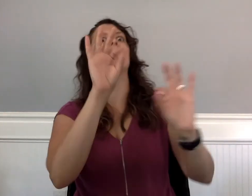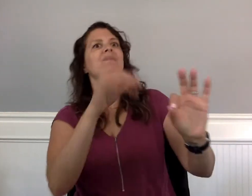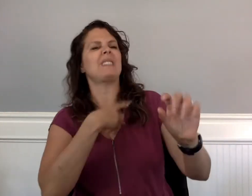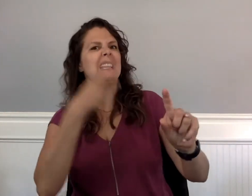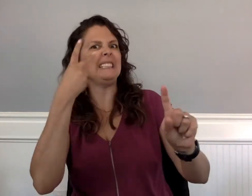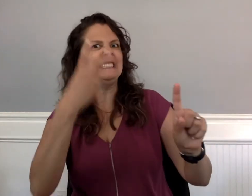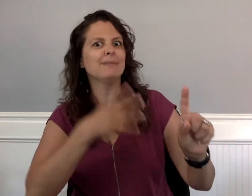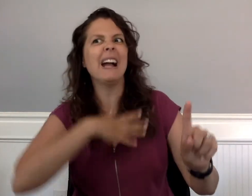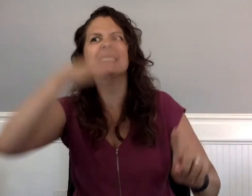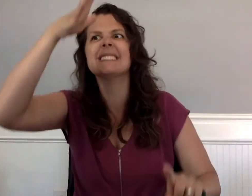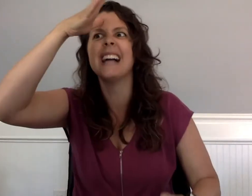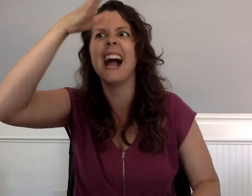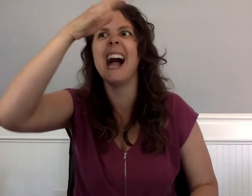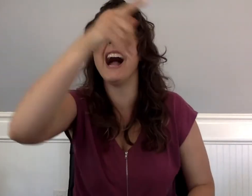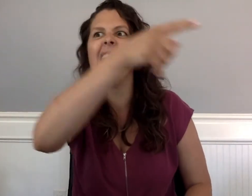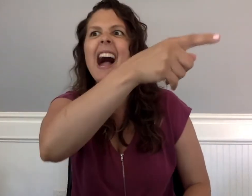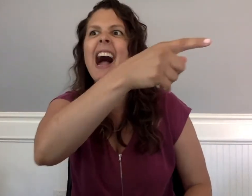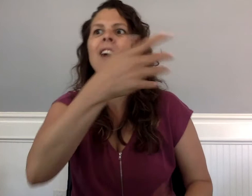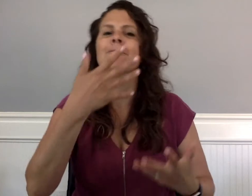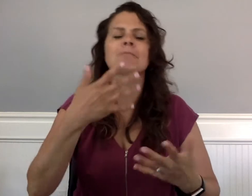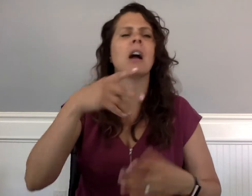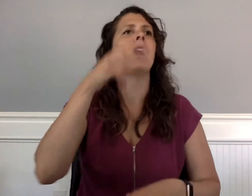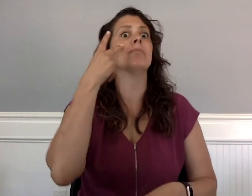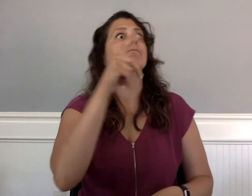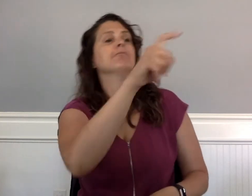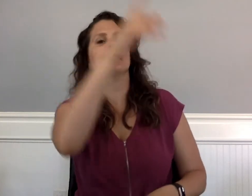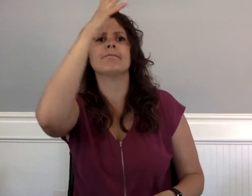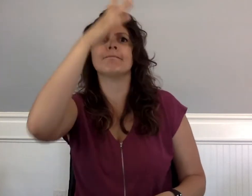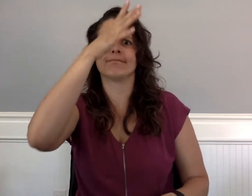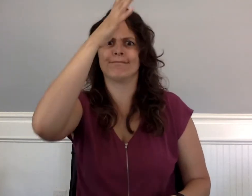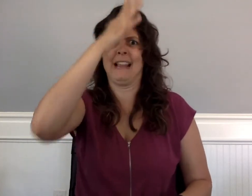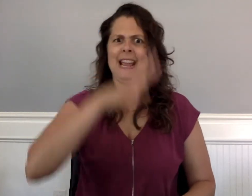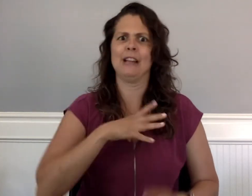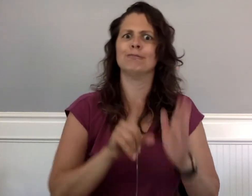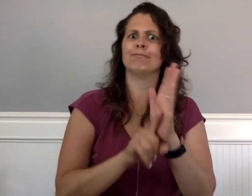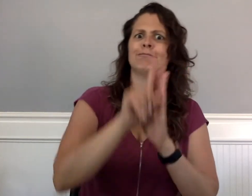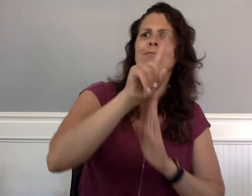Oliver pointed to a man entering the great hall. “There’s my dad.”